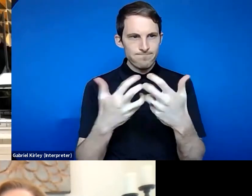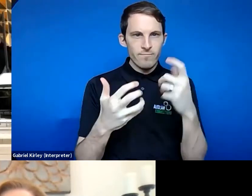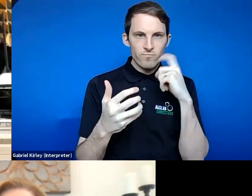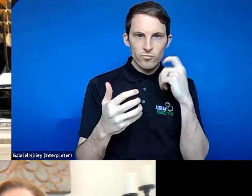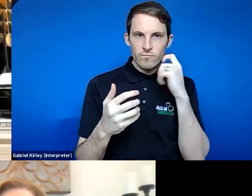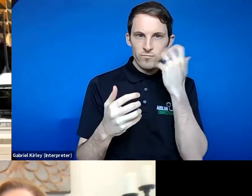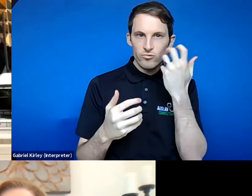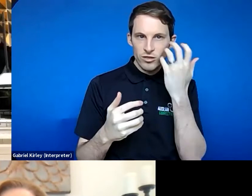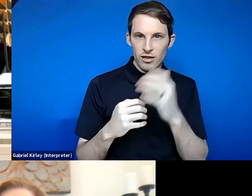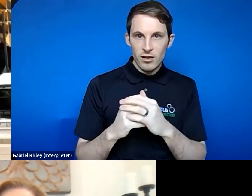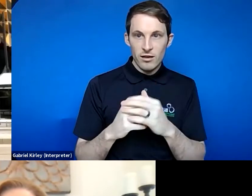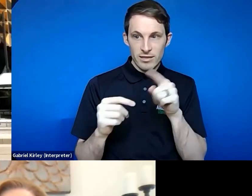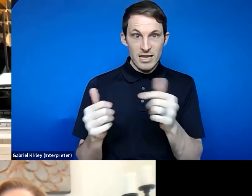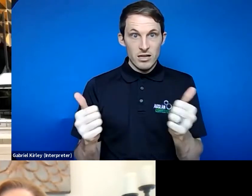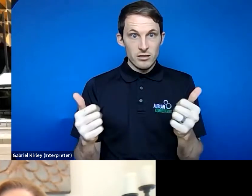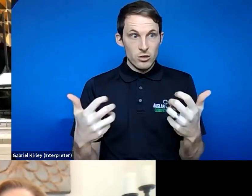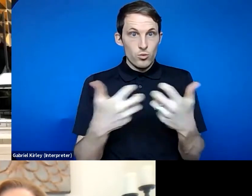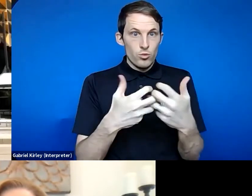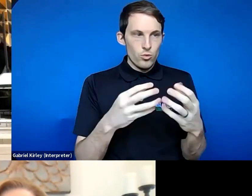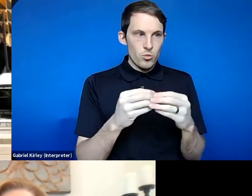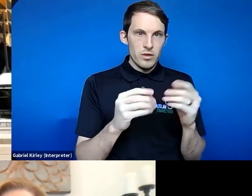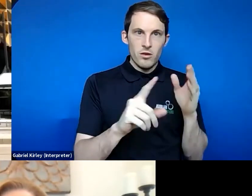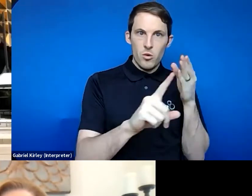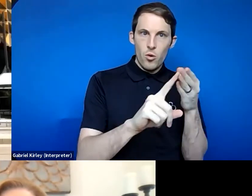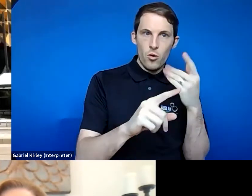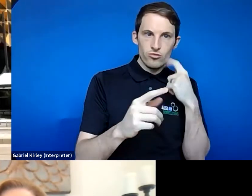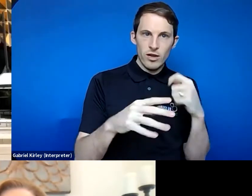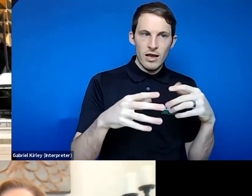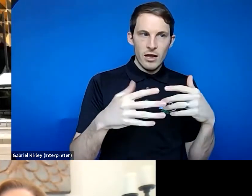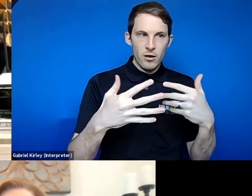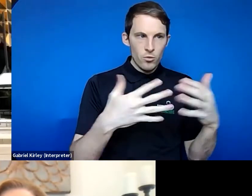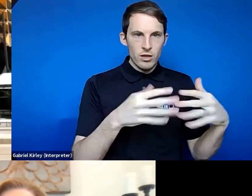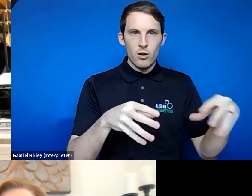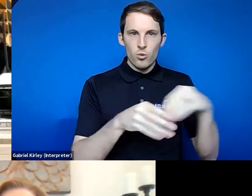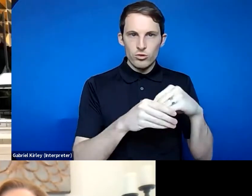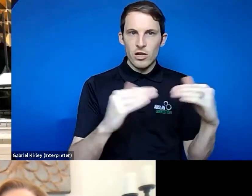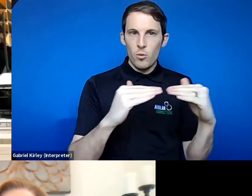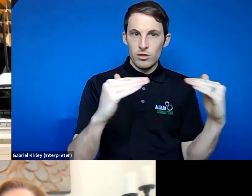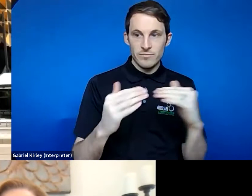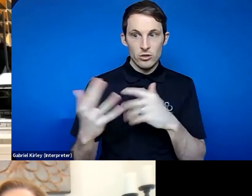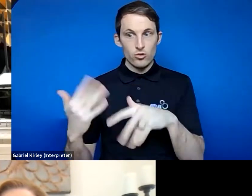with the work of achieving inclusion and equality. Social innovation plays a vital role in this